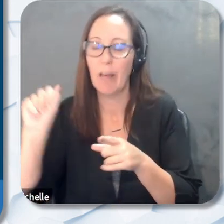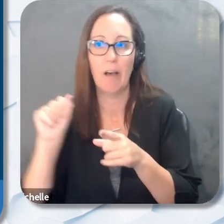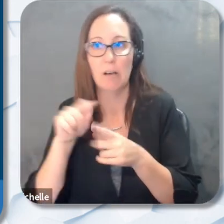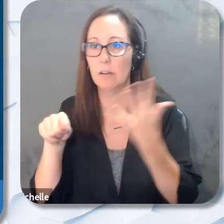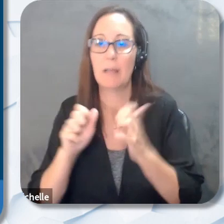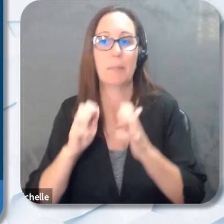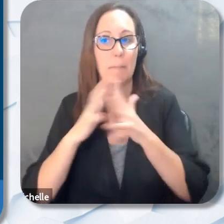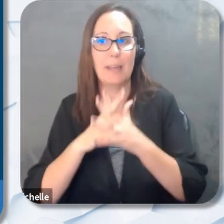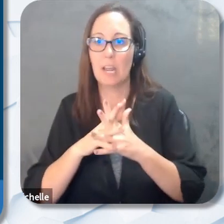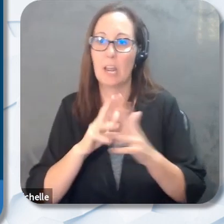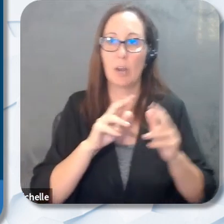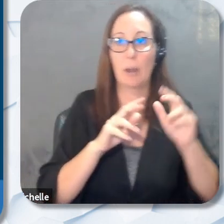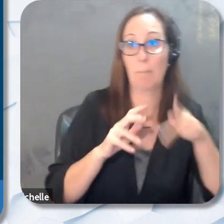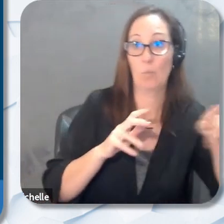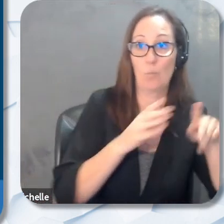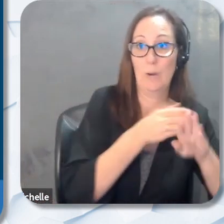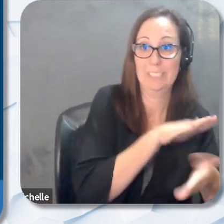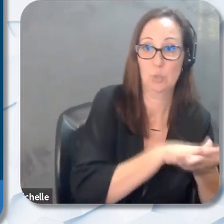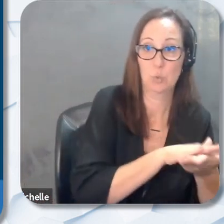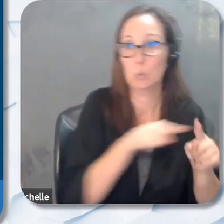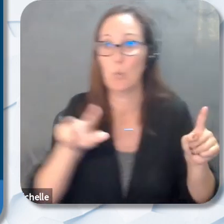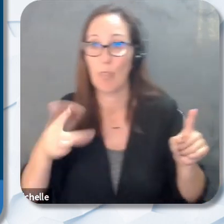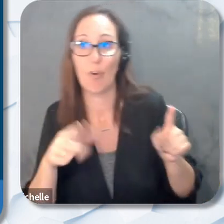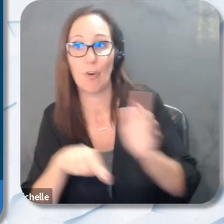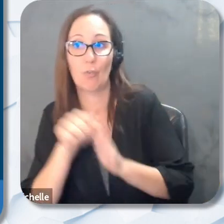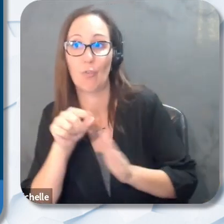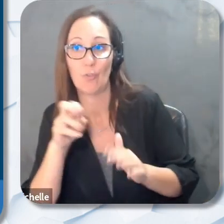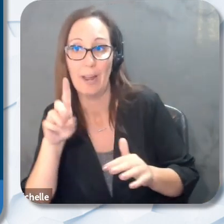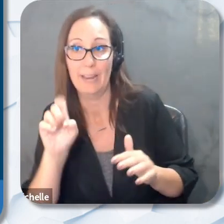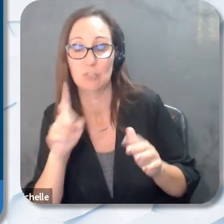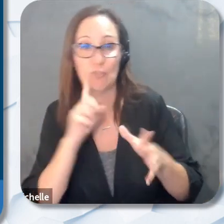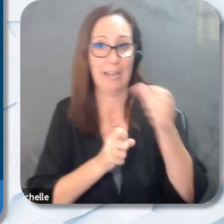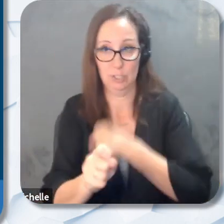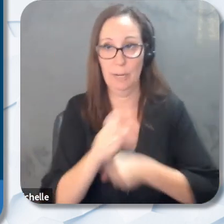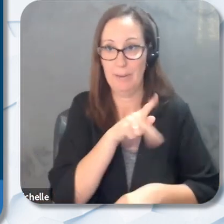preschool to third grade strategies as we, but I want to highlight a couple of things,